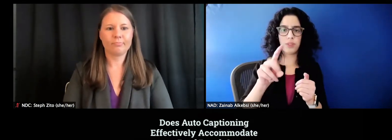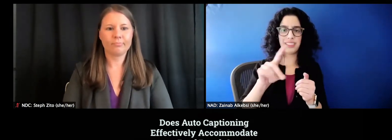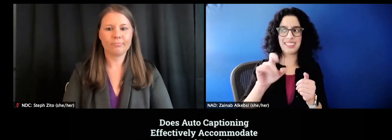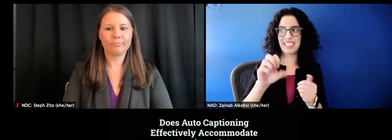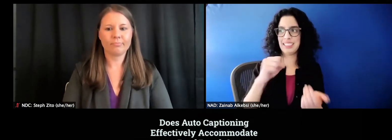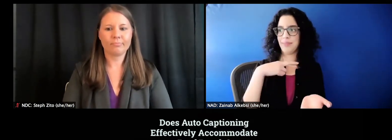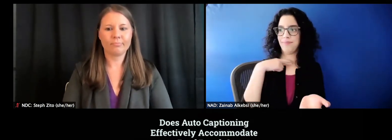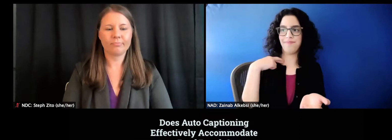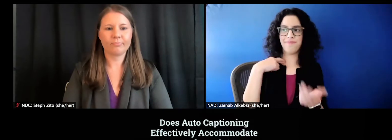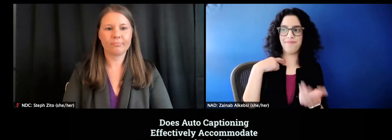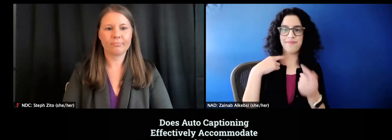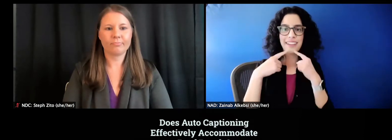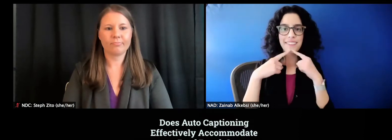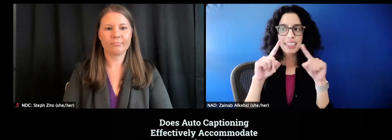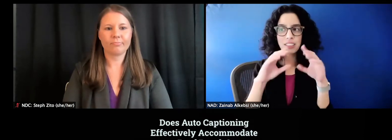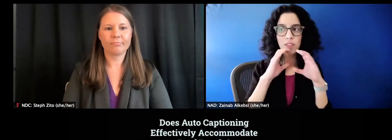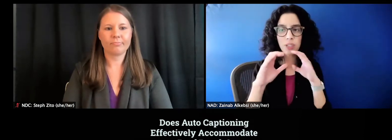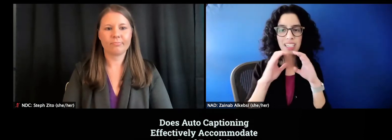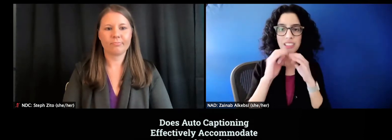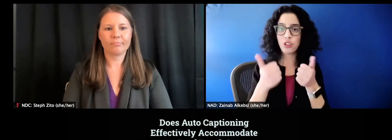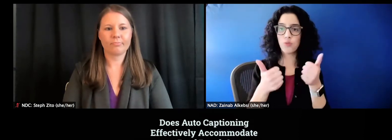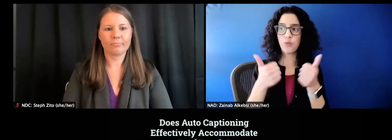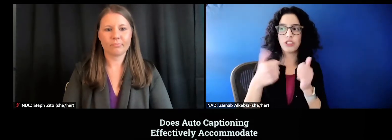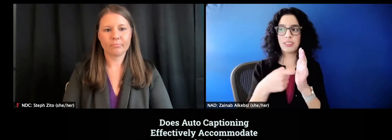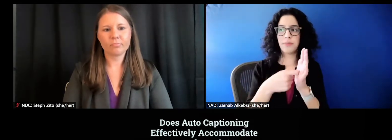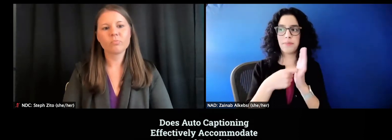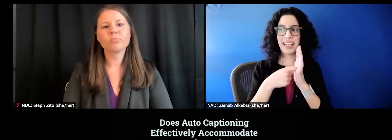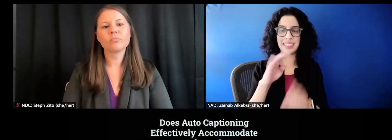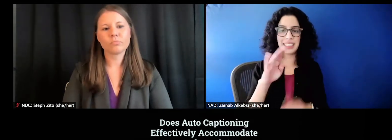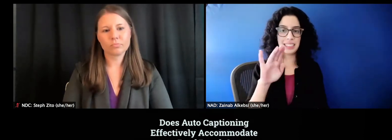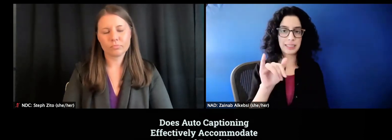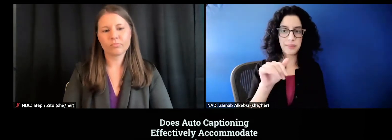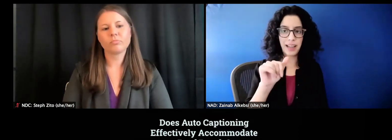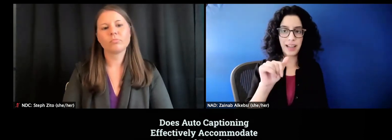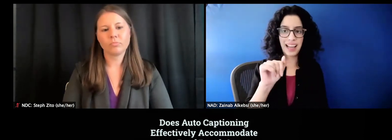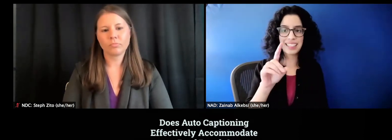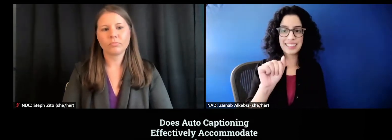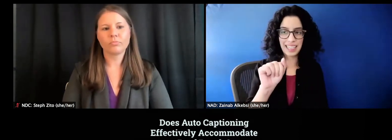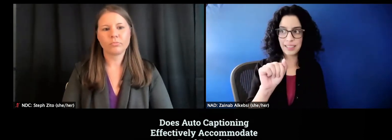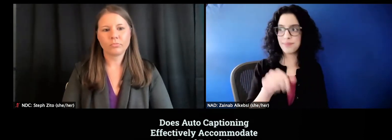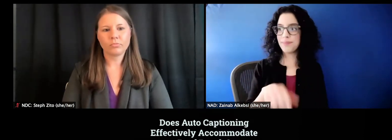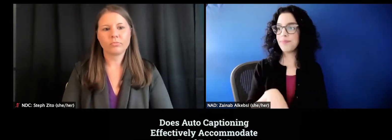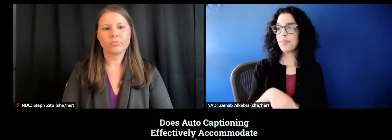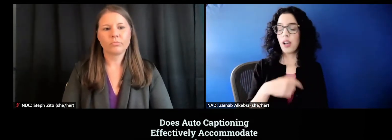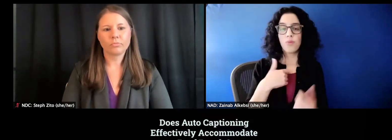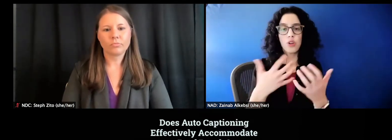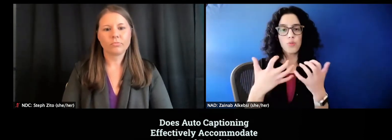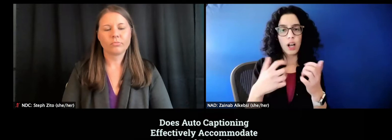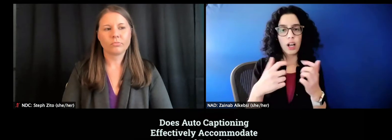effective communication which is mandated by the Americans with Disabilities Act.